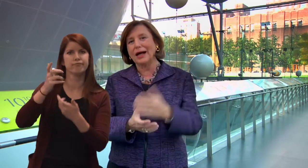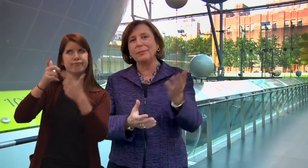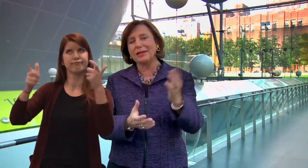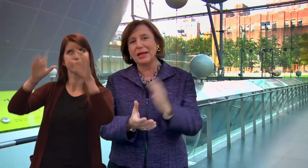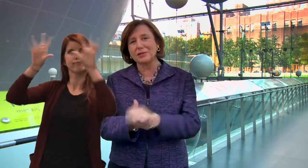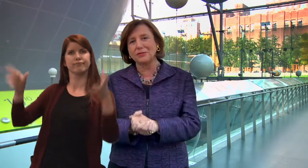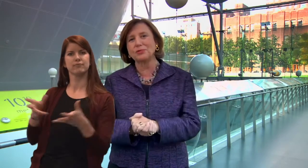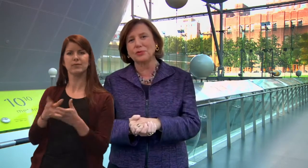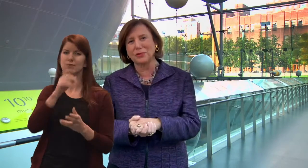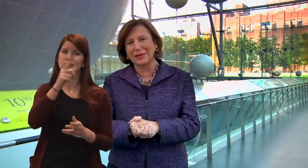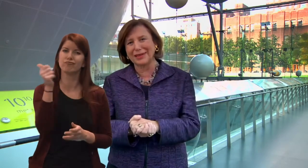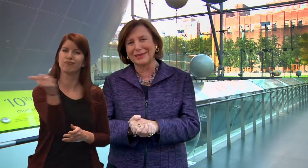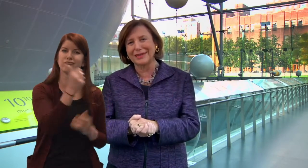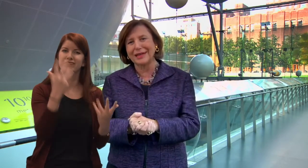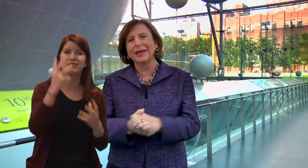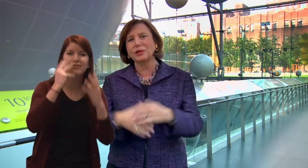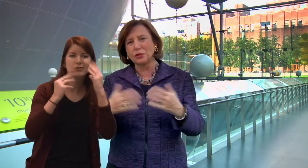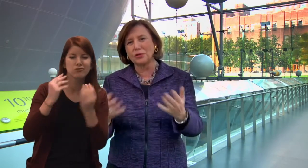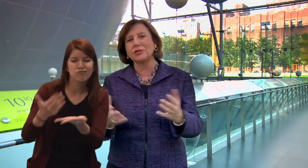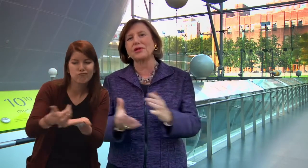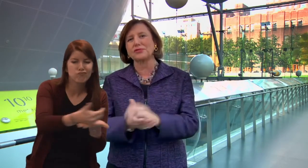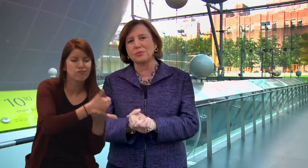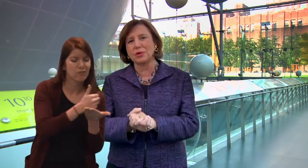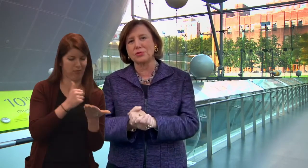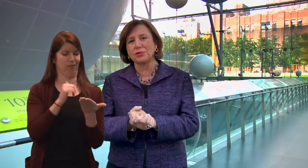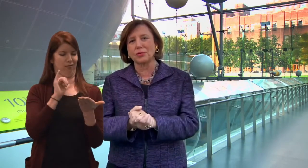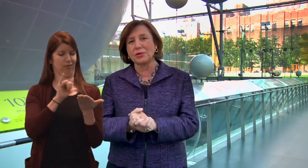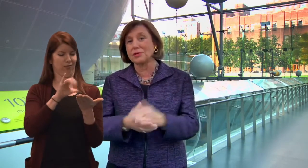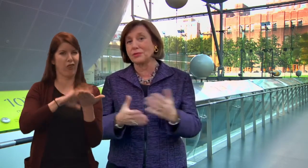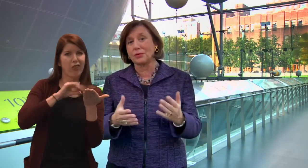I bet lots of you do collecting and learn things from those stories and of course,